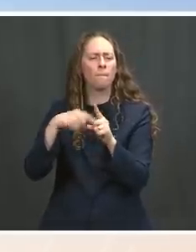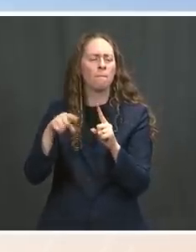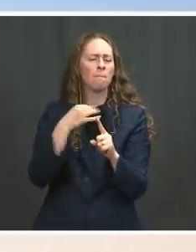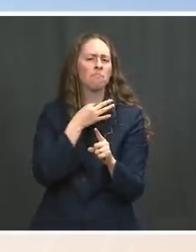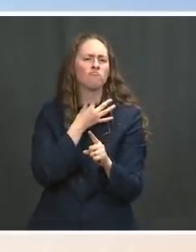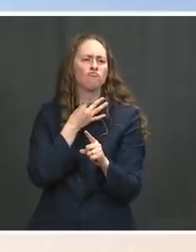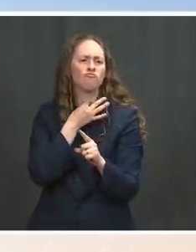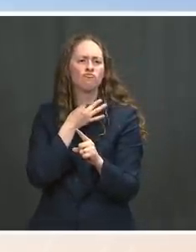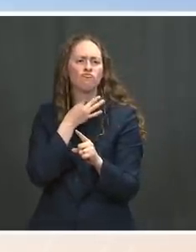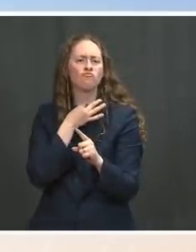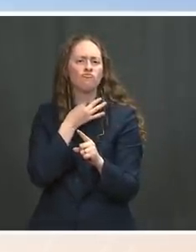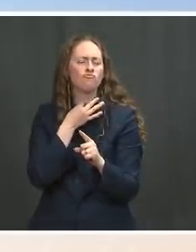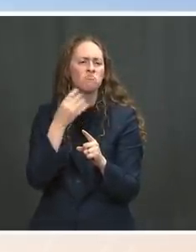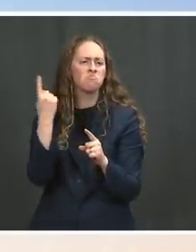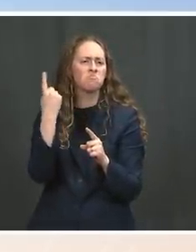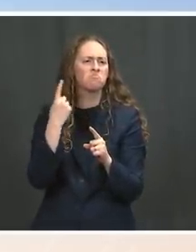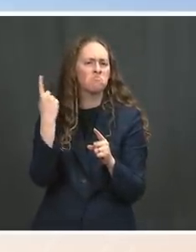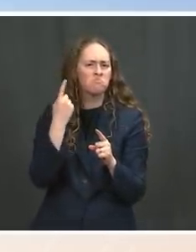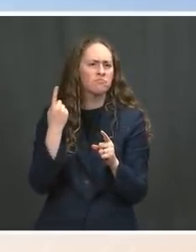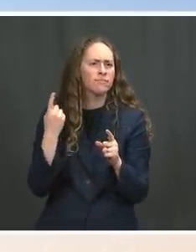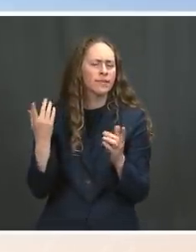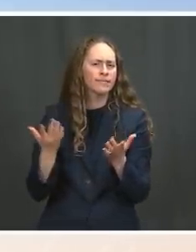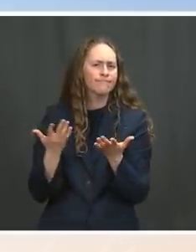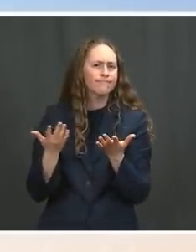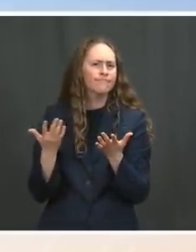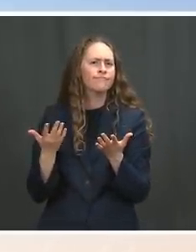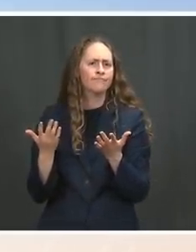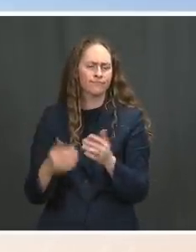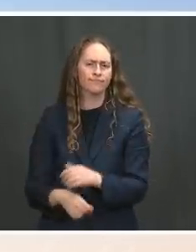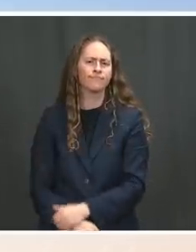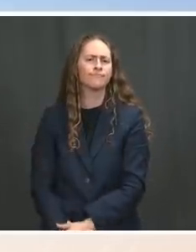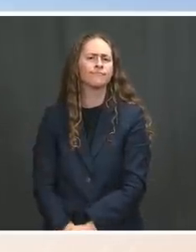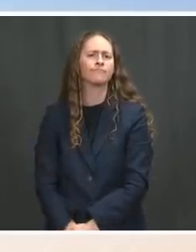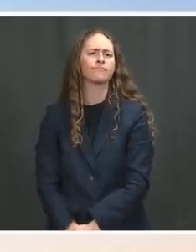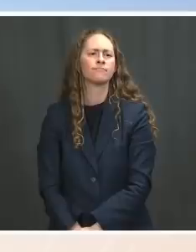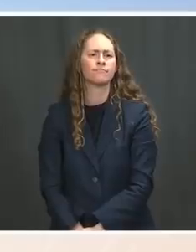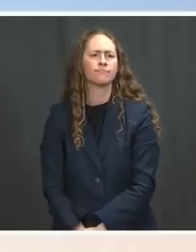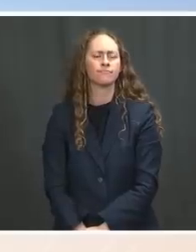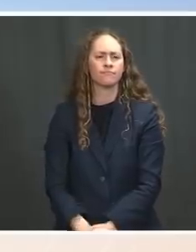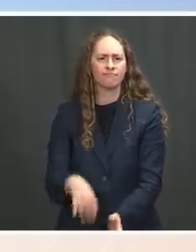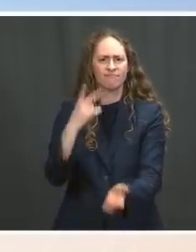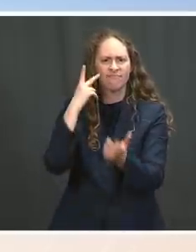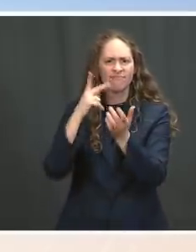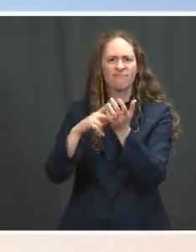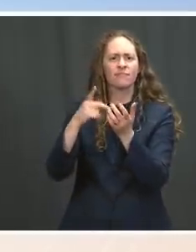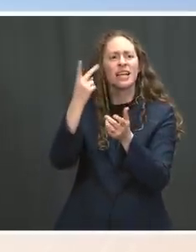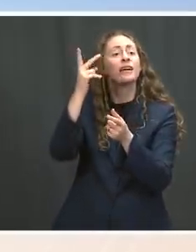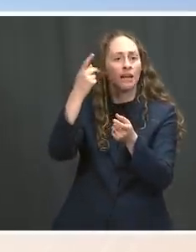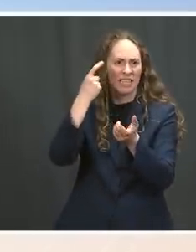is turning on you guys or -- or that you suddenly are juggling a lot more crises?